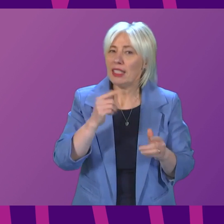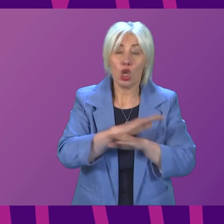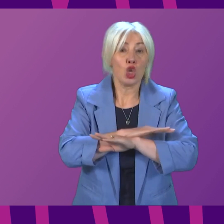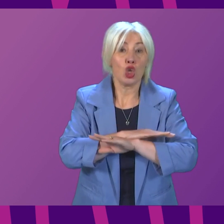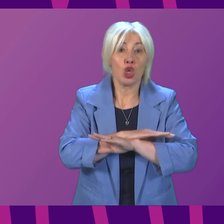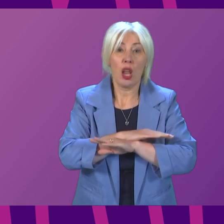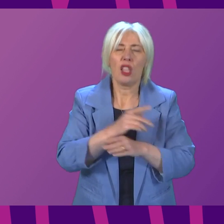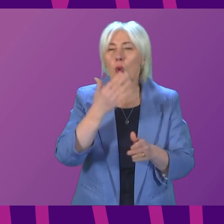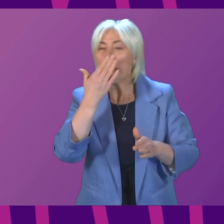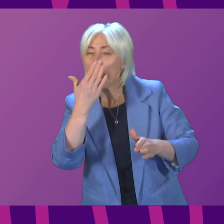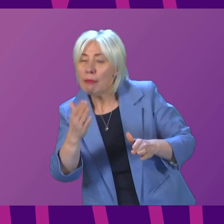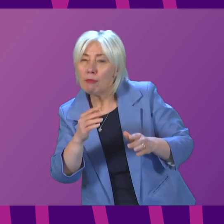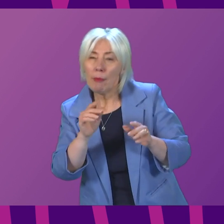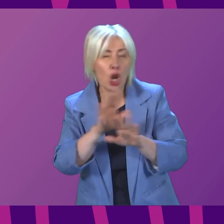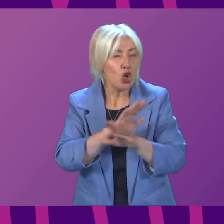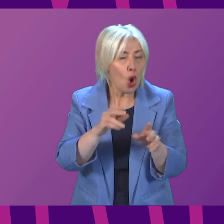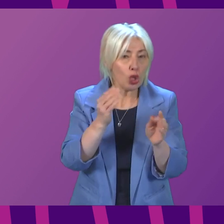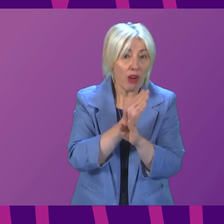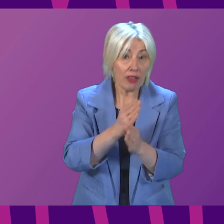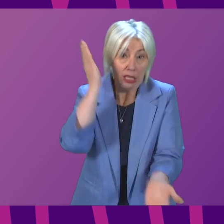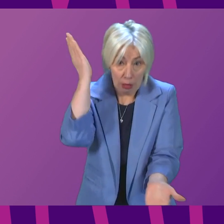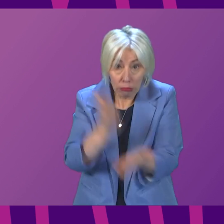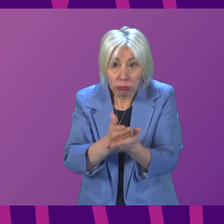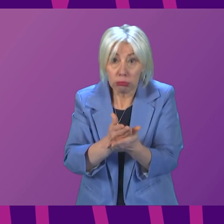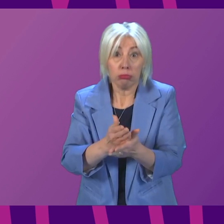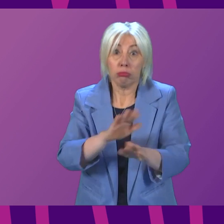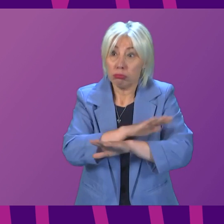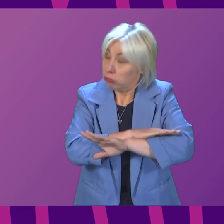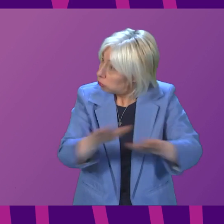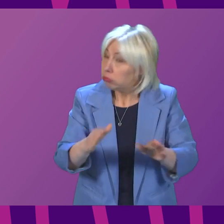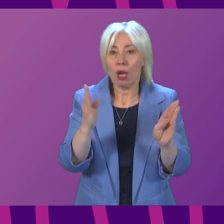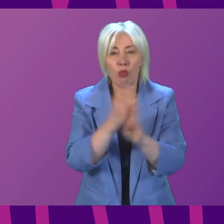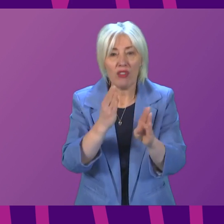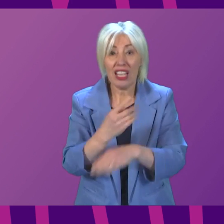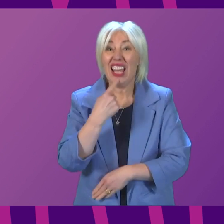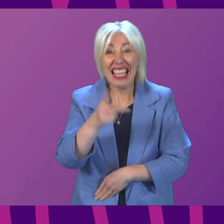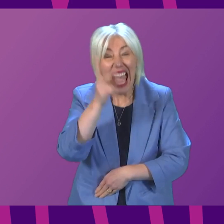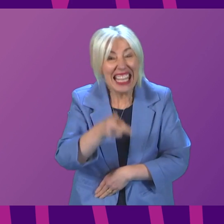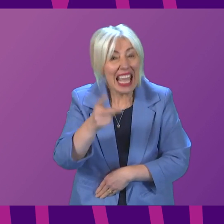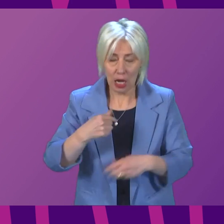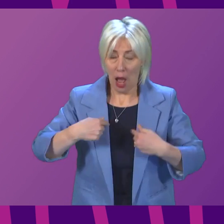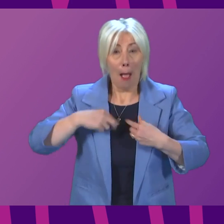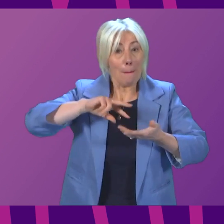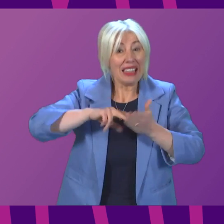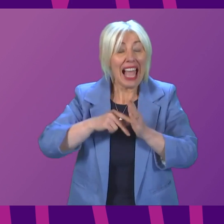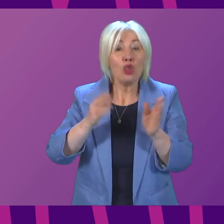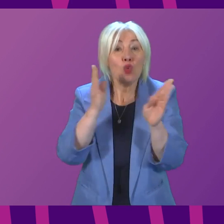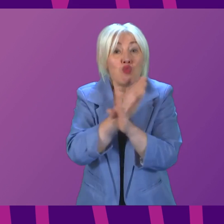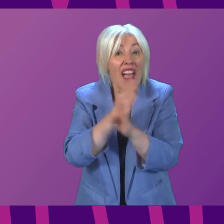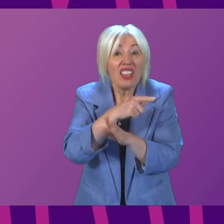I will say it again: we have no plans whatsoever for that—we will not privatise our public